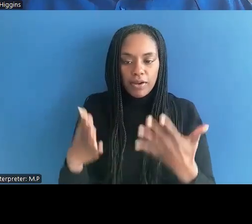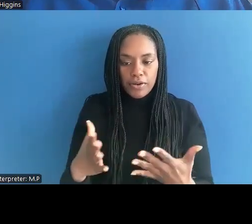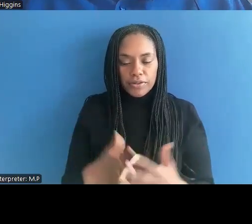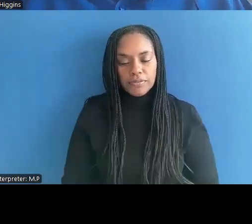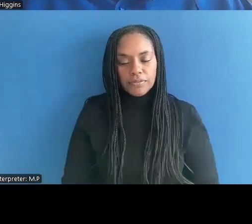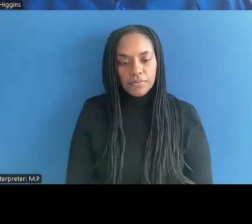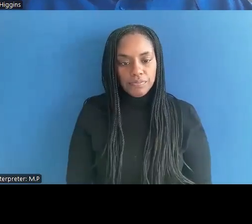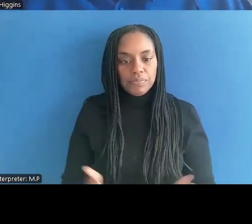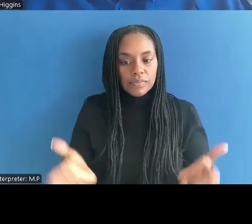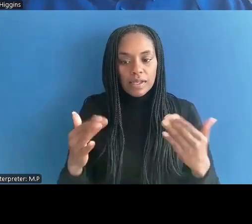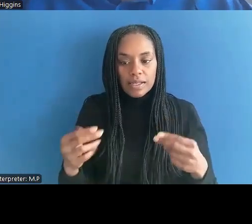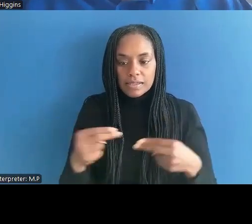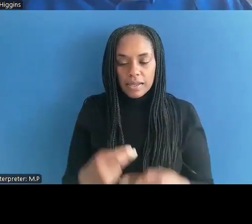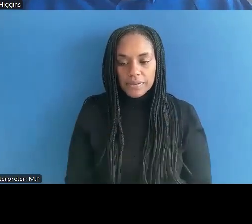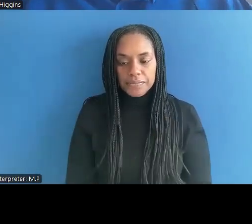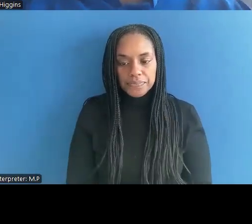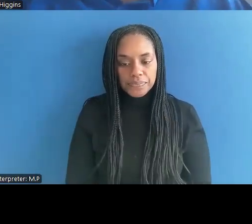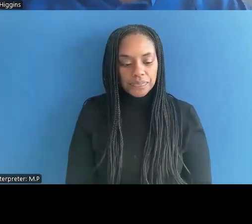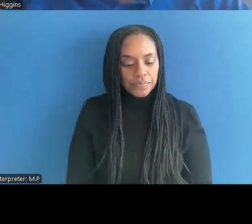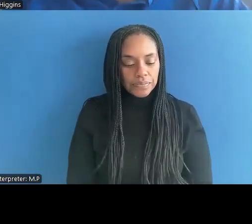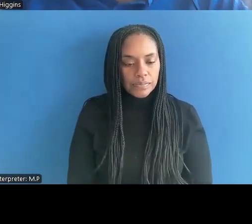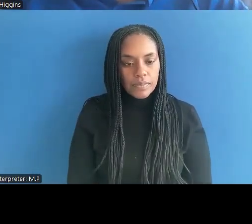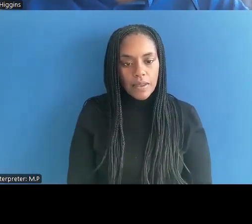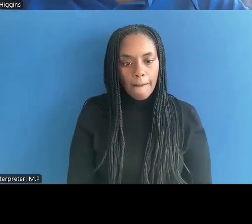Next slide please. So now we're going to,